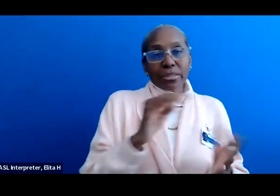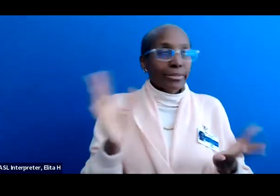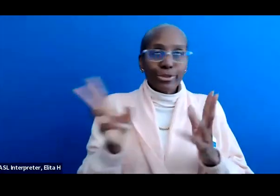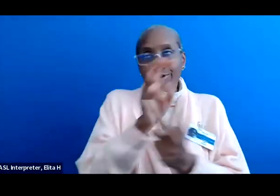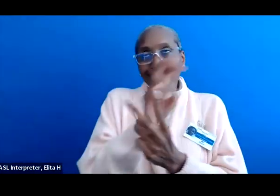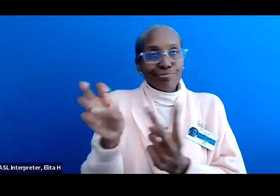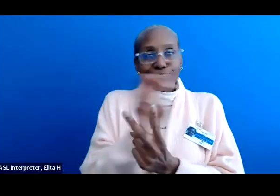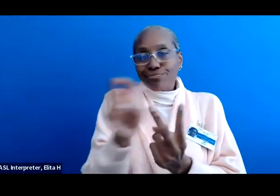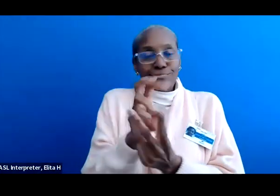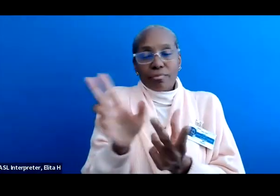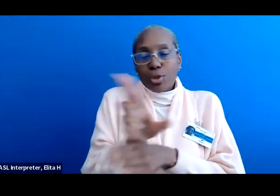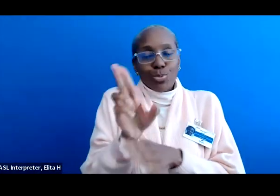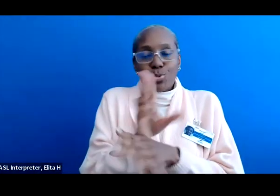We just have to work through these things.